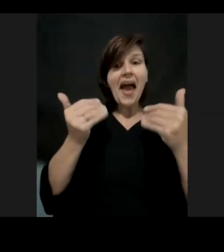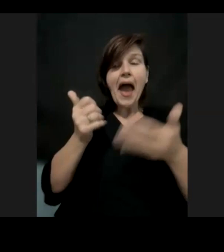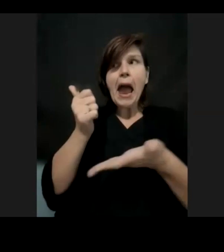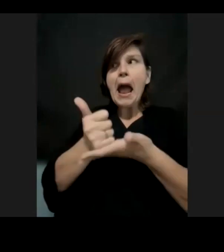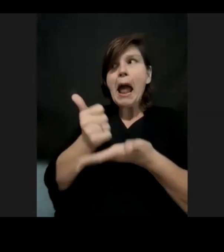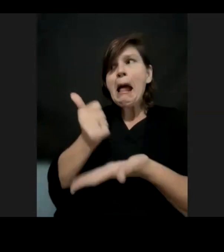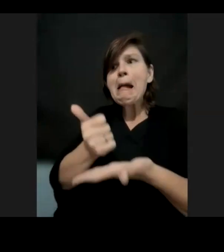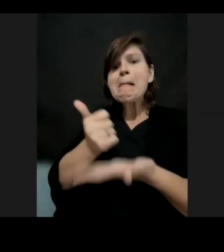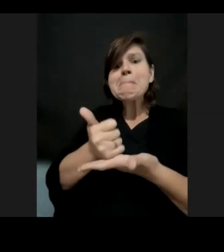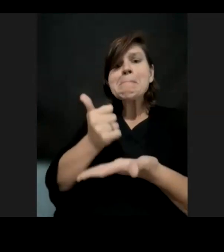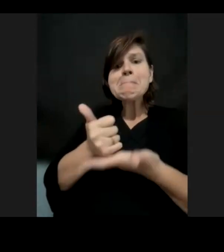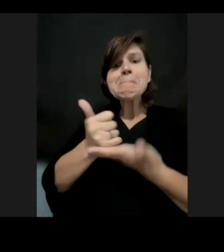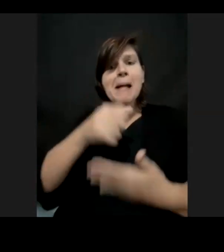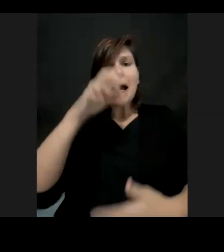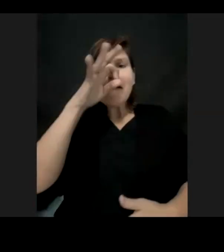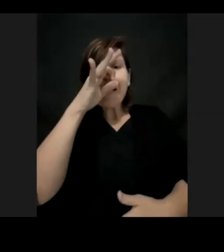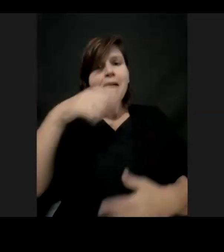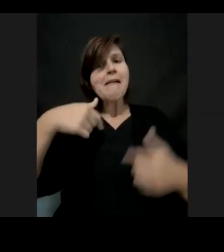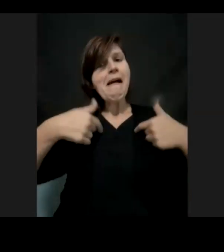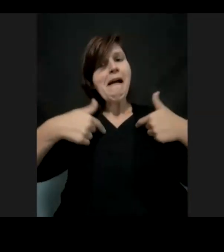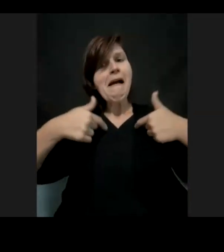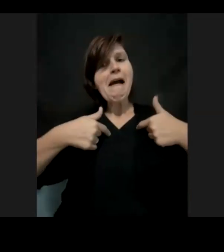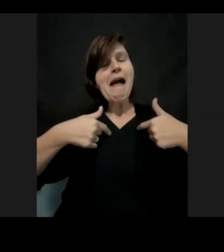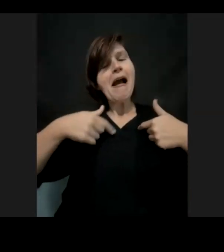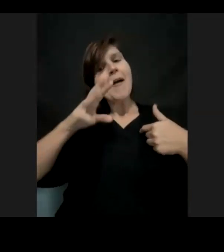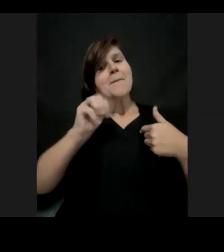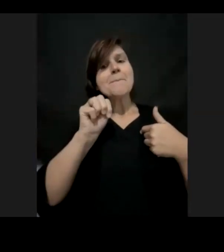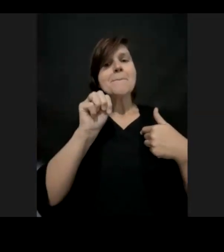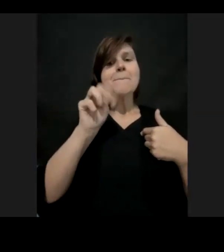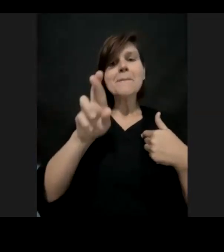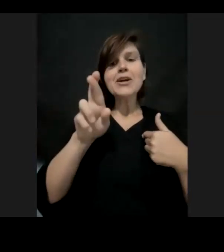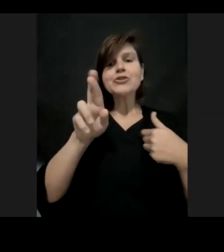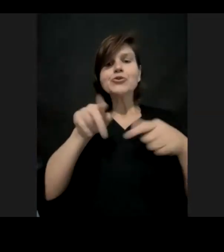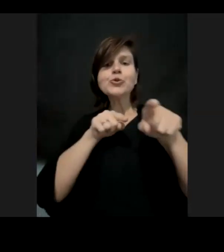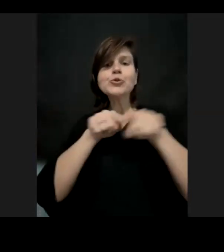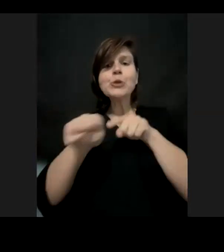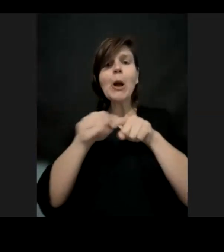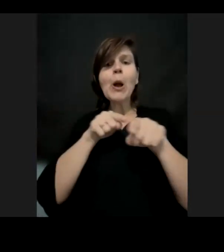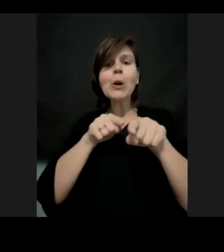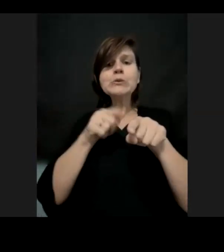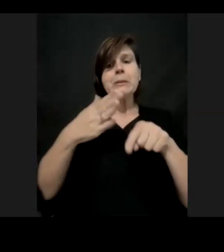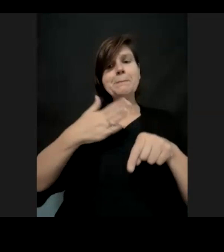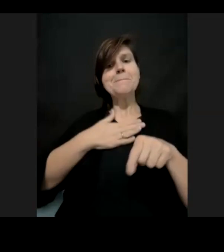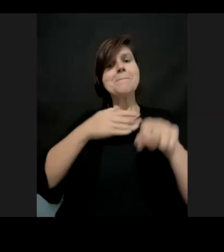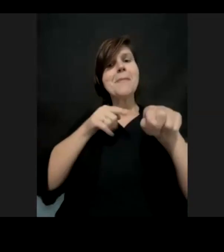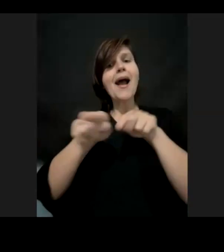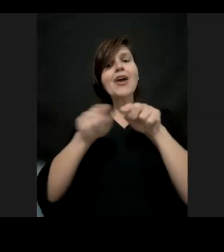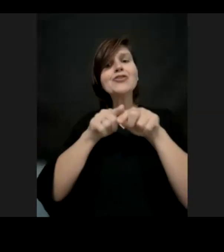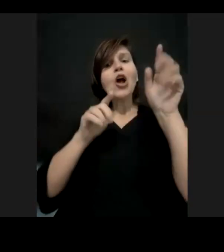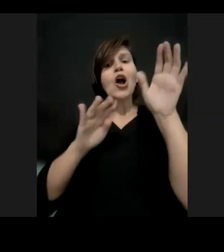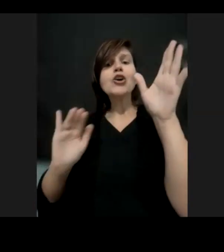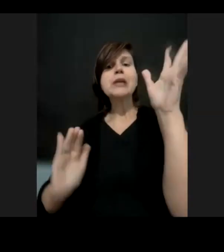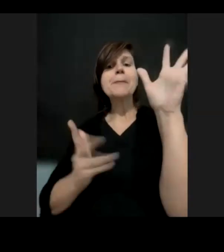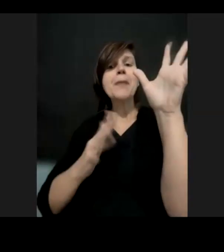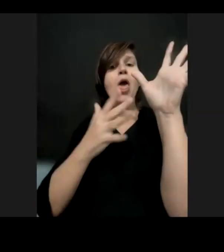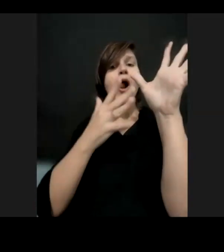I’m Mr. Socks! My socks have blown into the tree and I can't reach them,” said Mr. Fox!